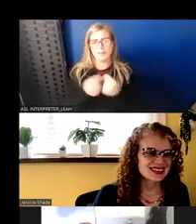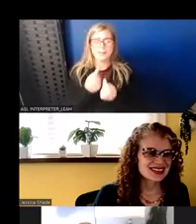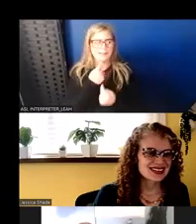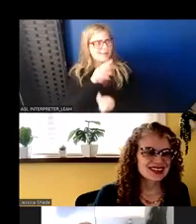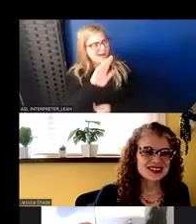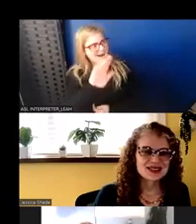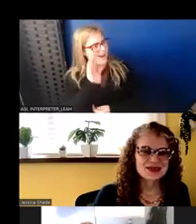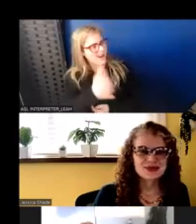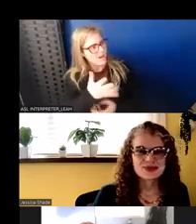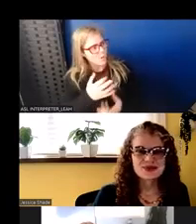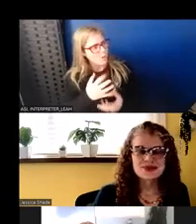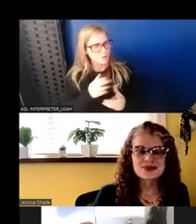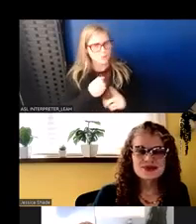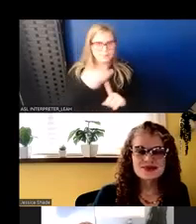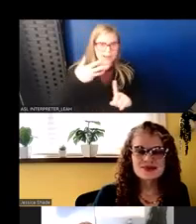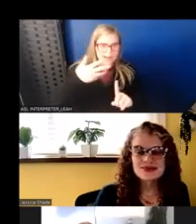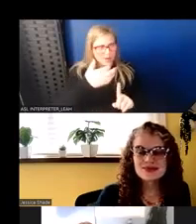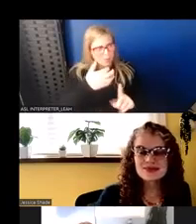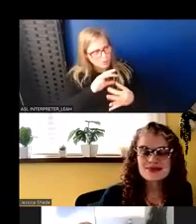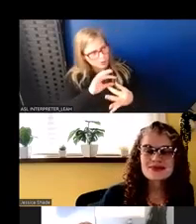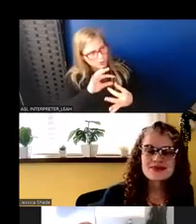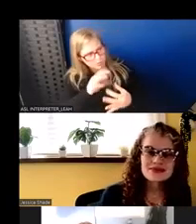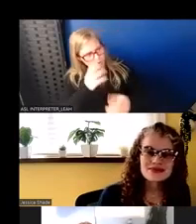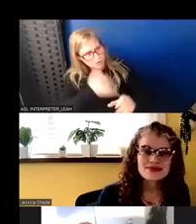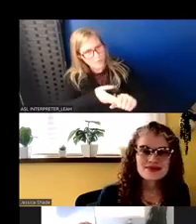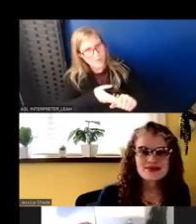So we went from having one program to five in a year.